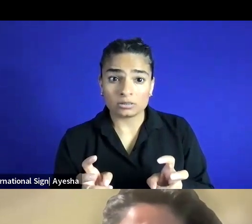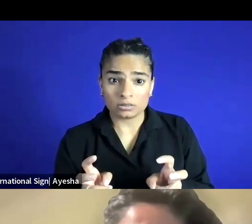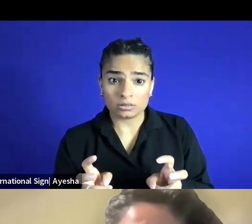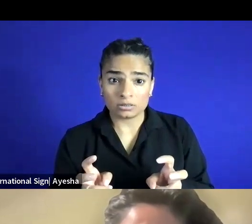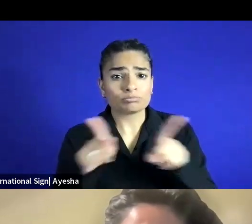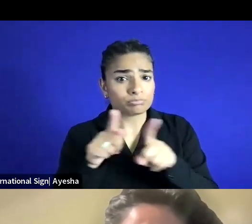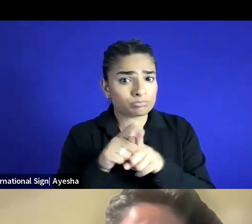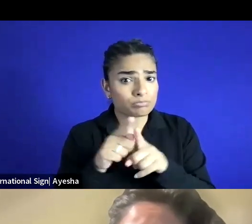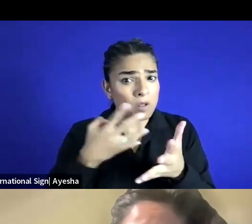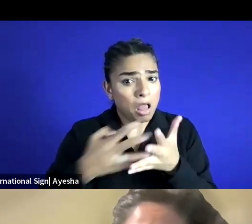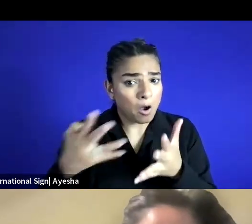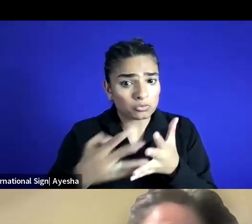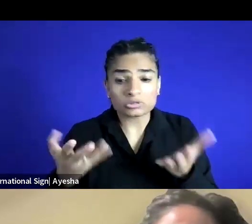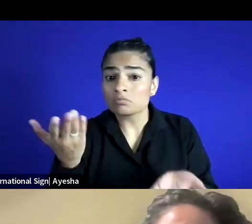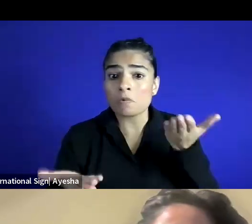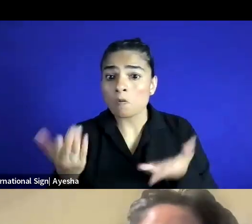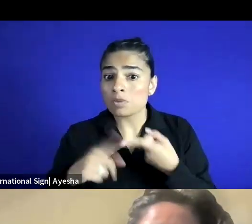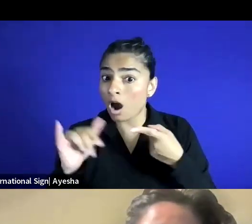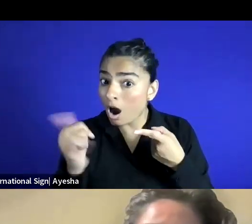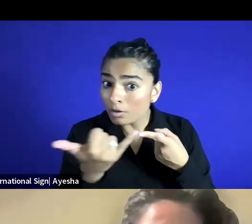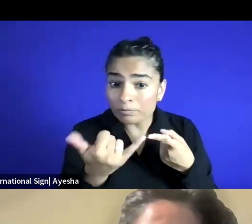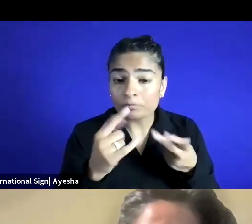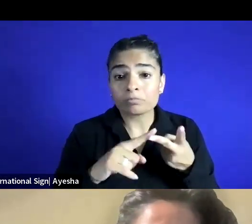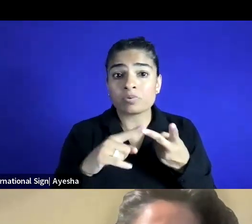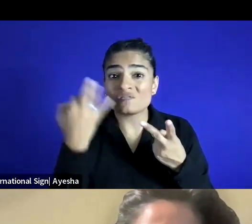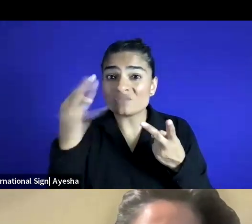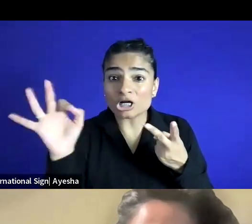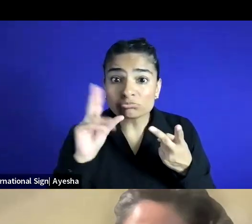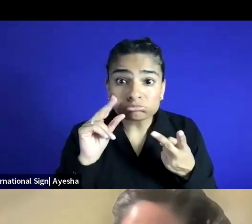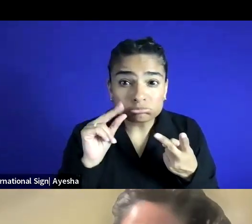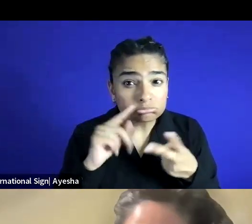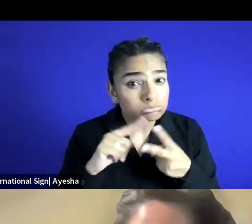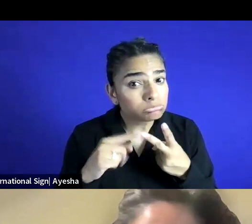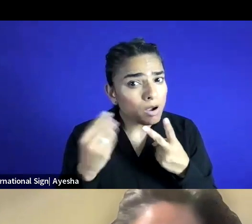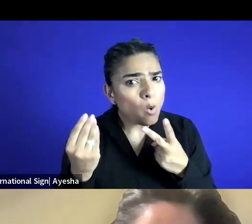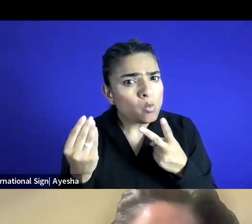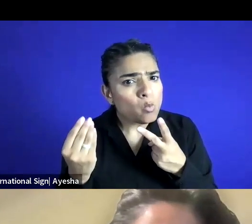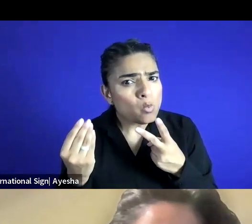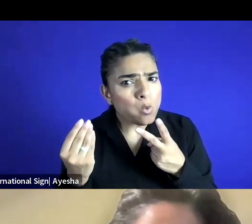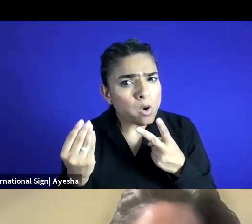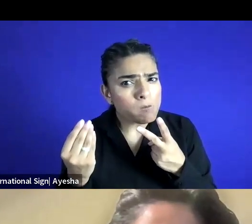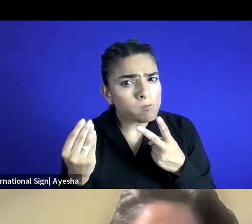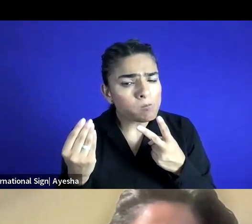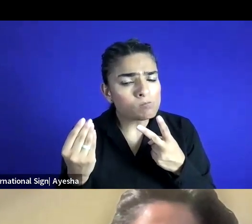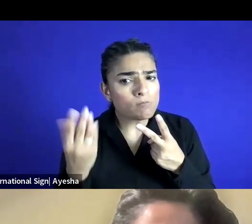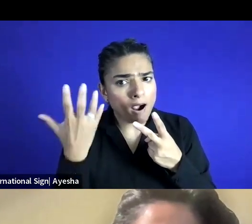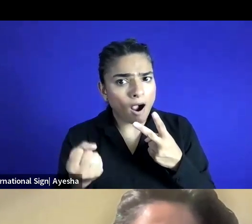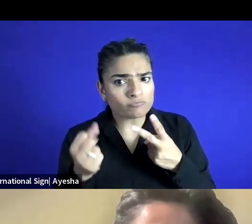How do I find sessions that are just in that I'm going to be letting those languages? Good question. So,